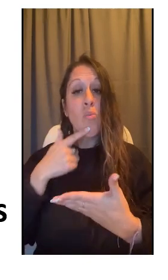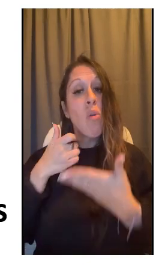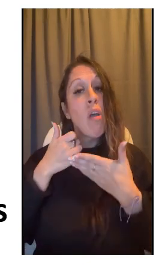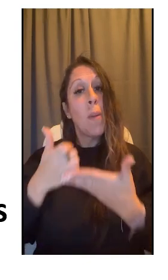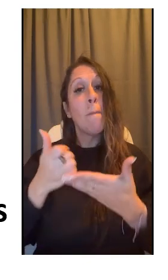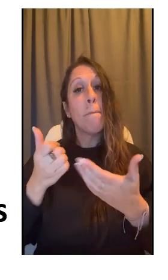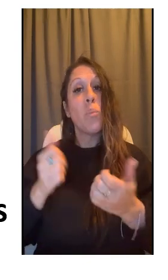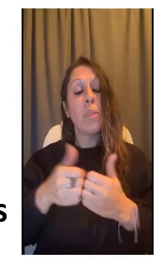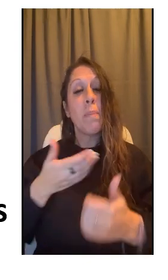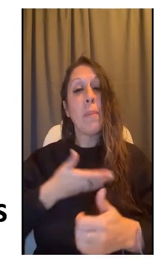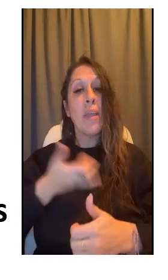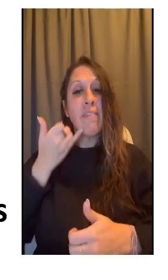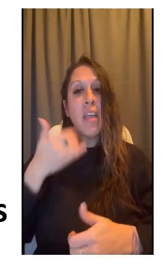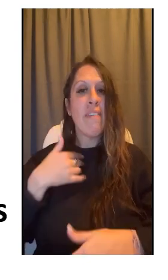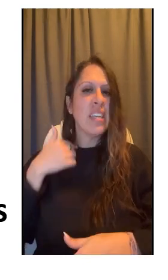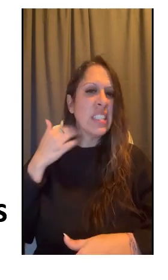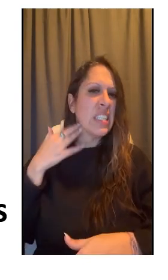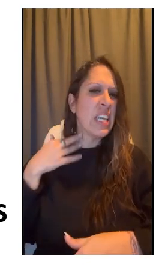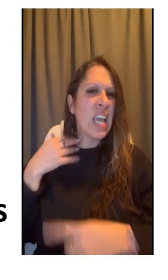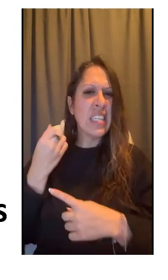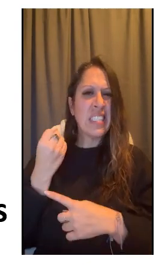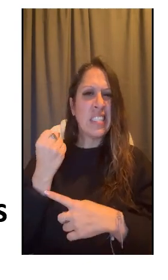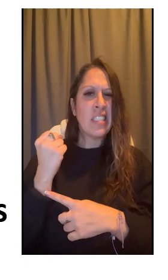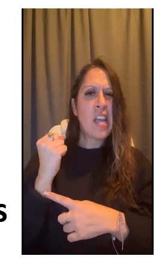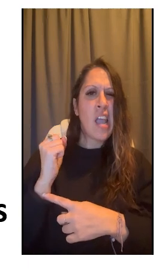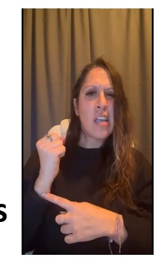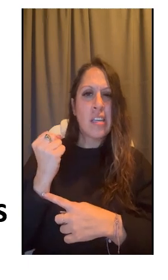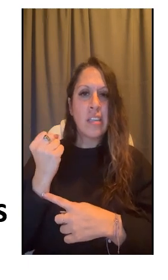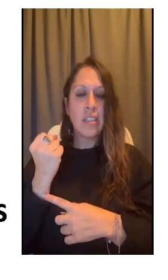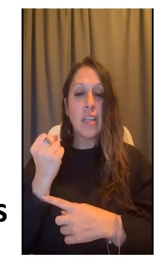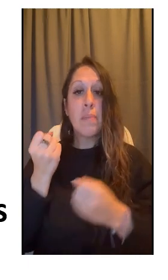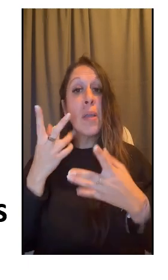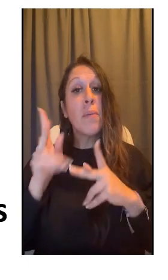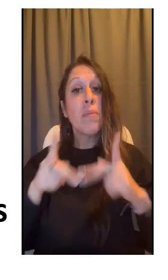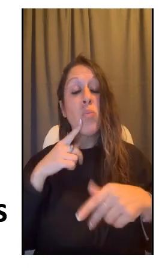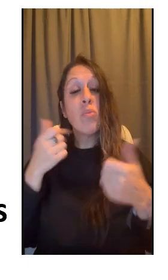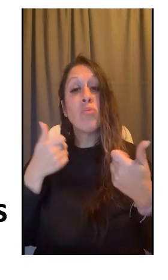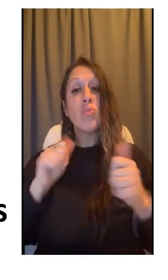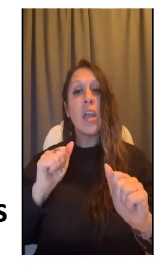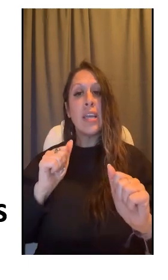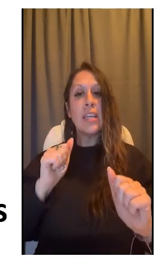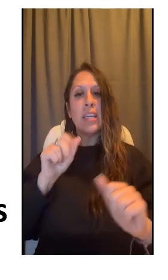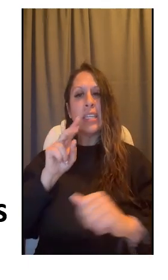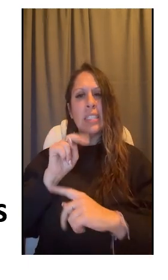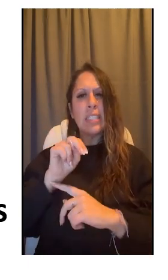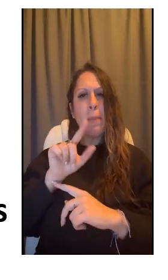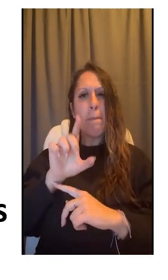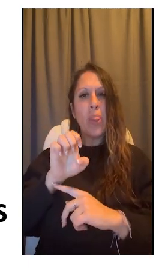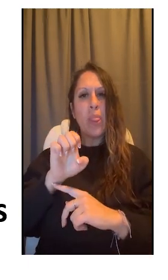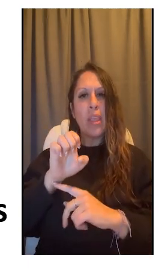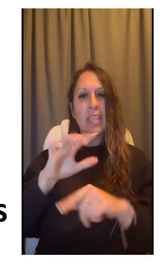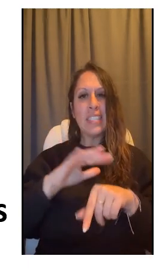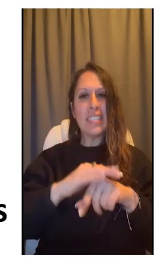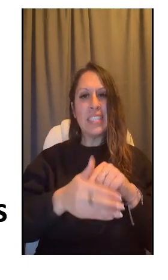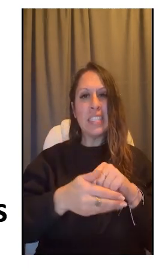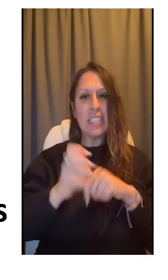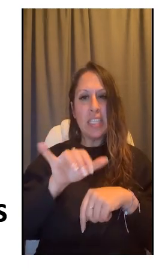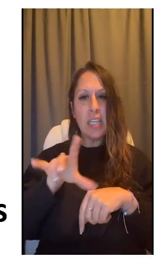particularly if the baby has any neck tightness. Many people will also try nipple shields or supplemental nursing systems.